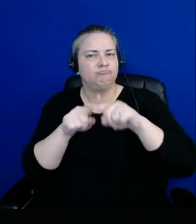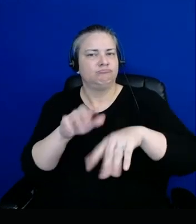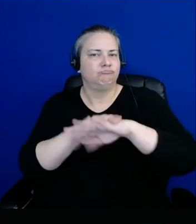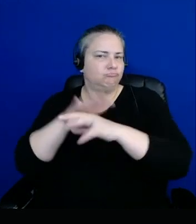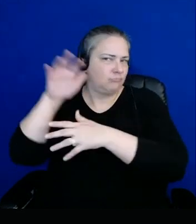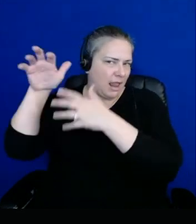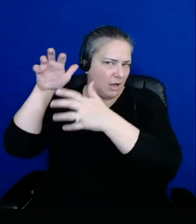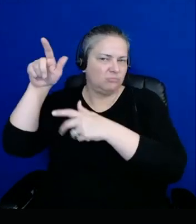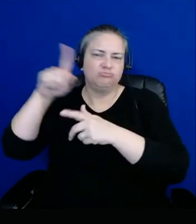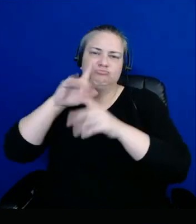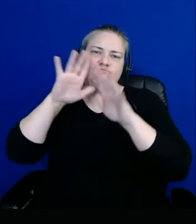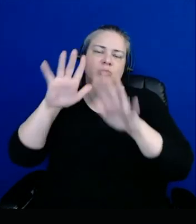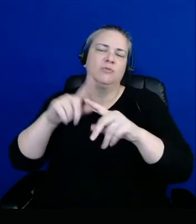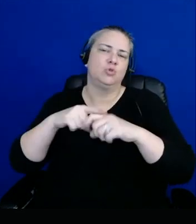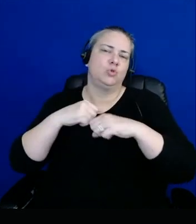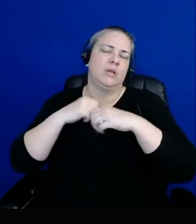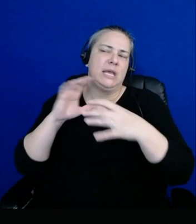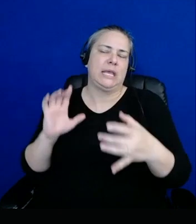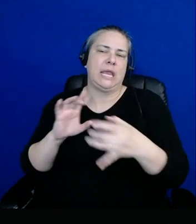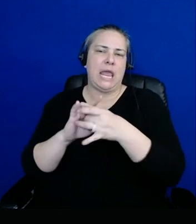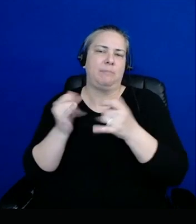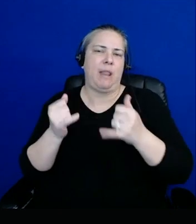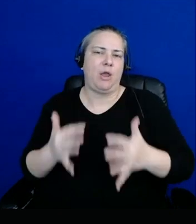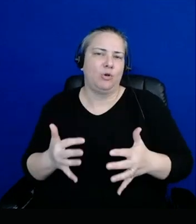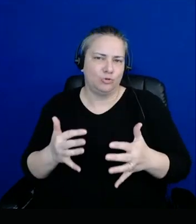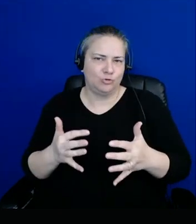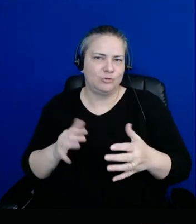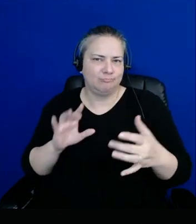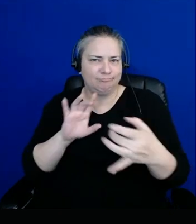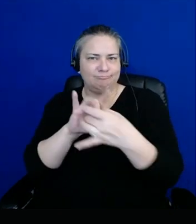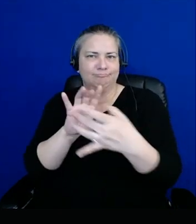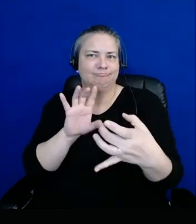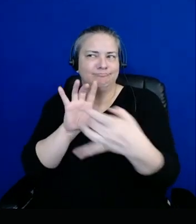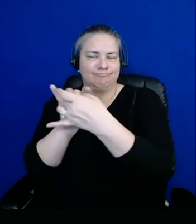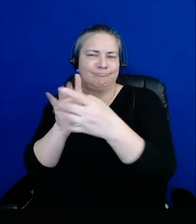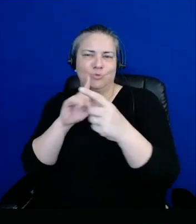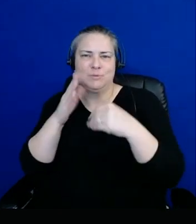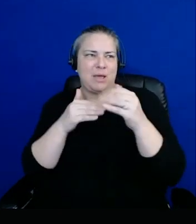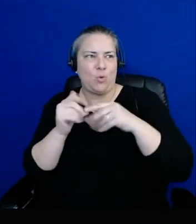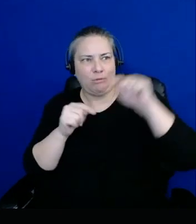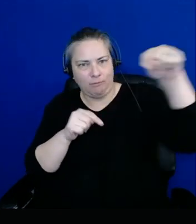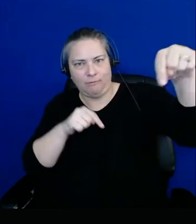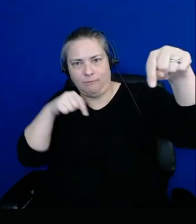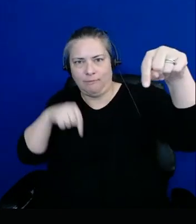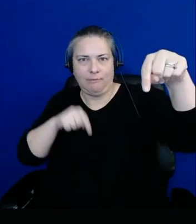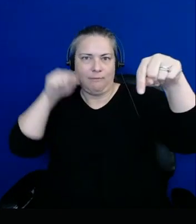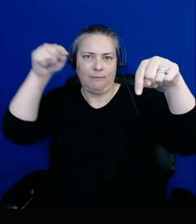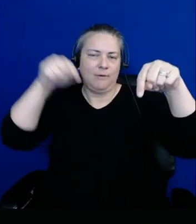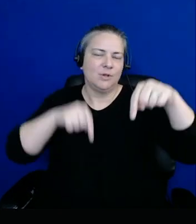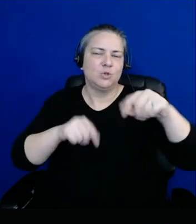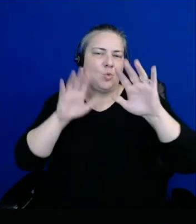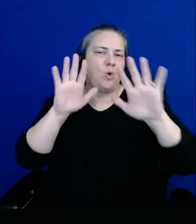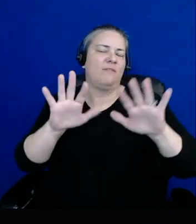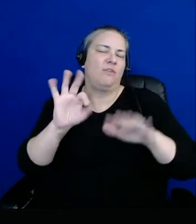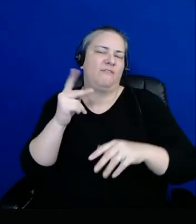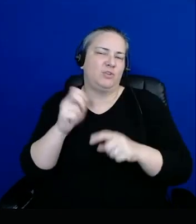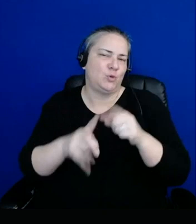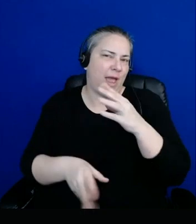of connecting your players together across regional divides, and so those are really awesome features to add into games.